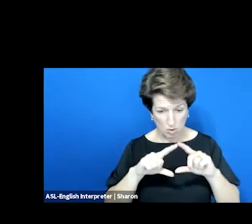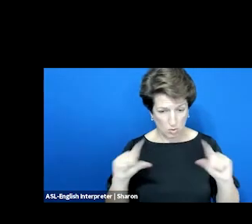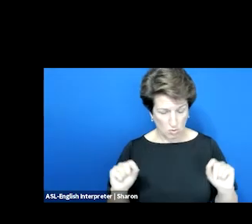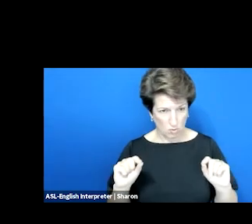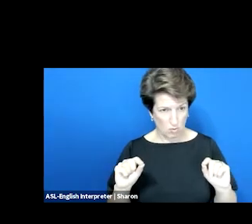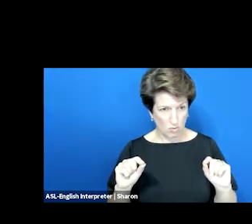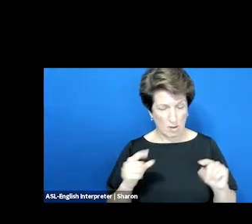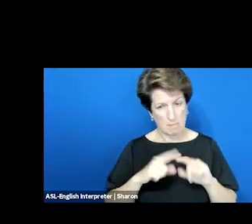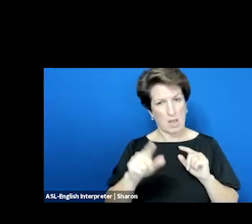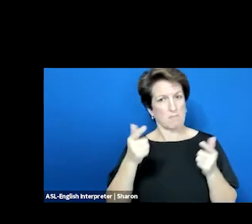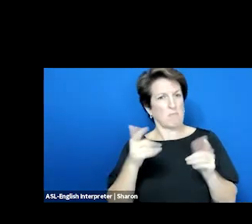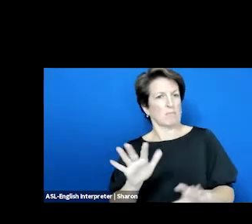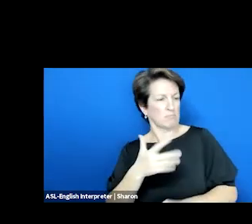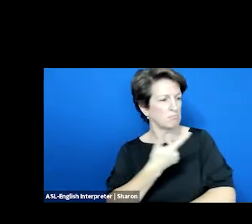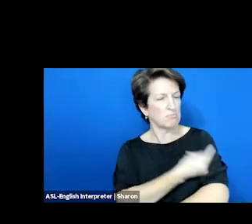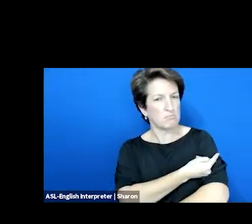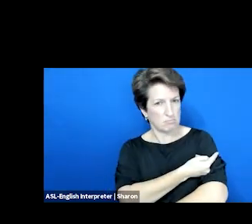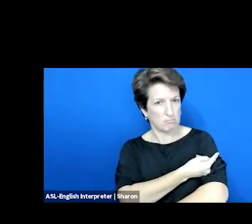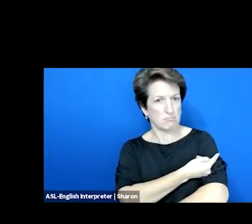on my computer.